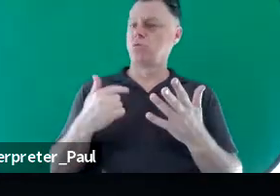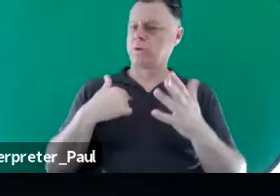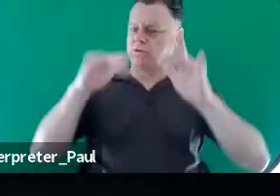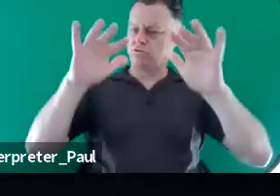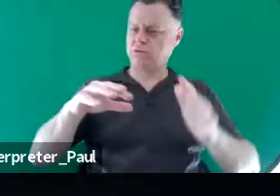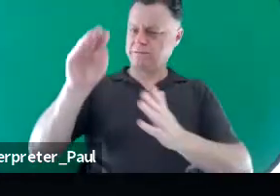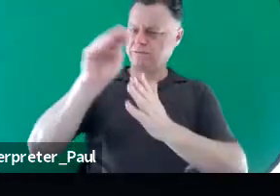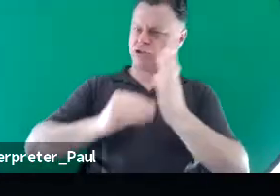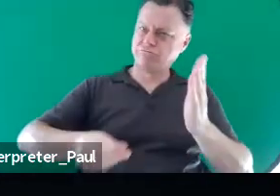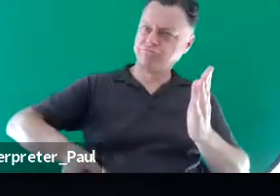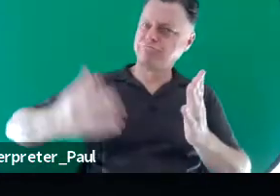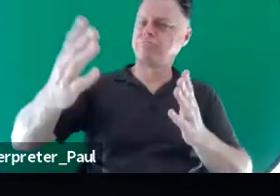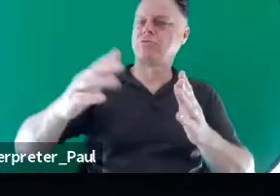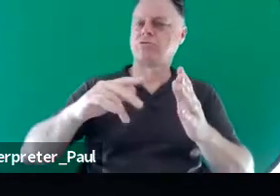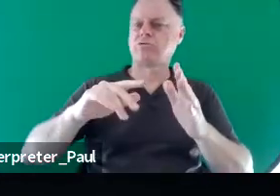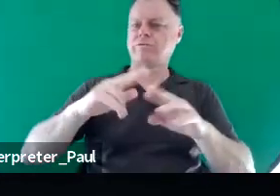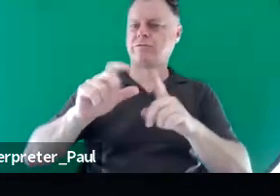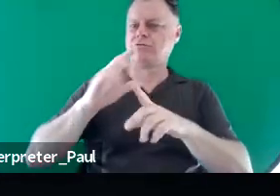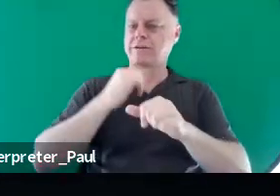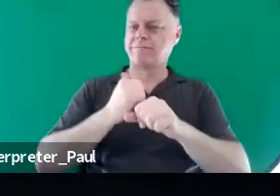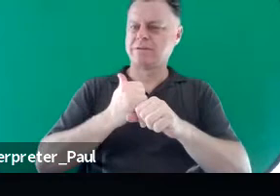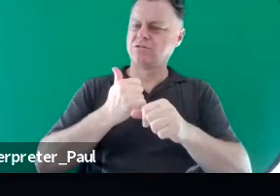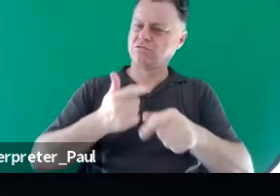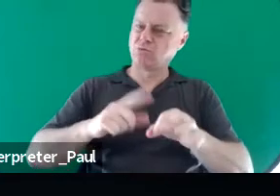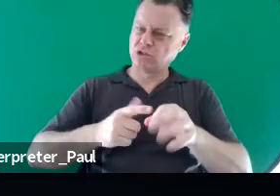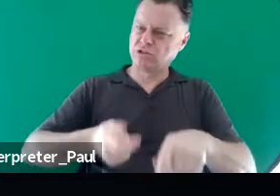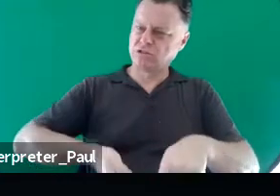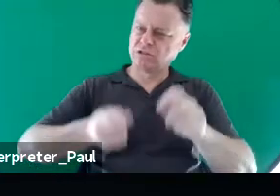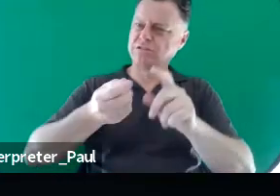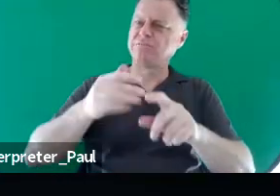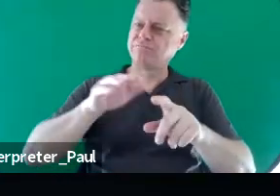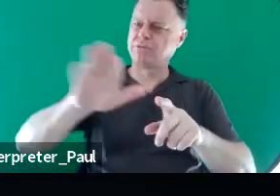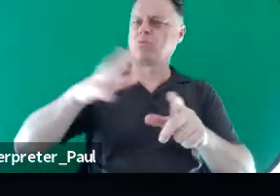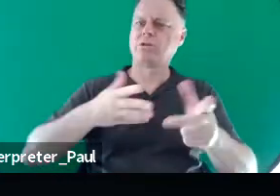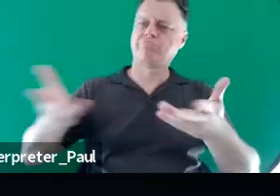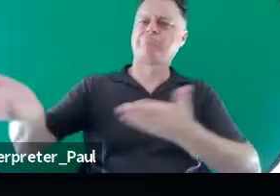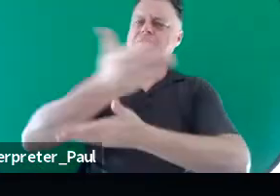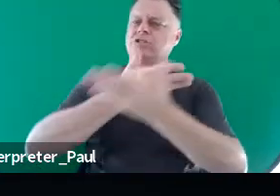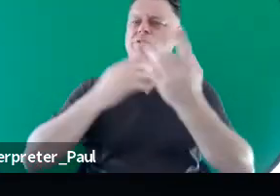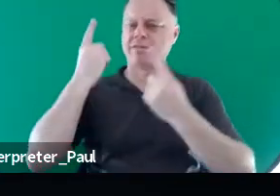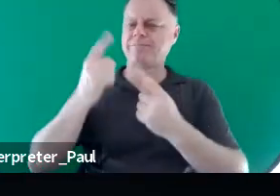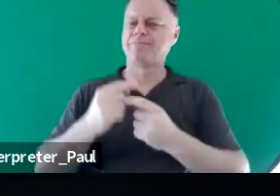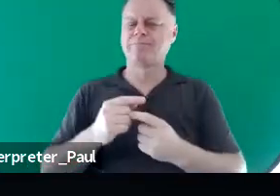and stimulate some thinking. What do you think is missing from the strategy, Lisa?